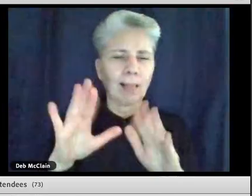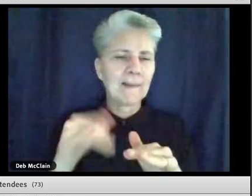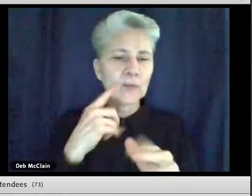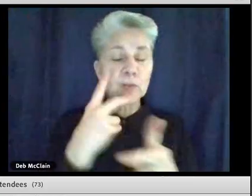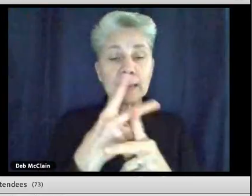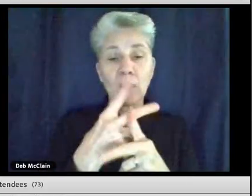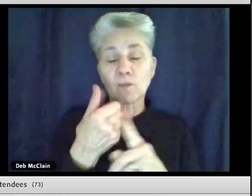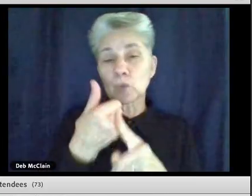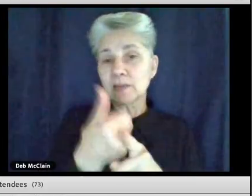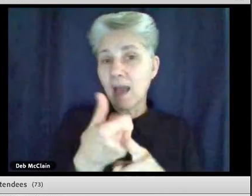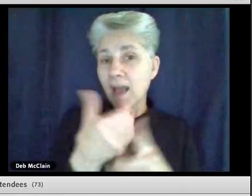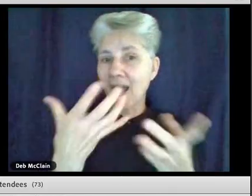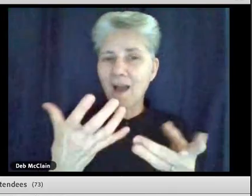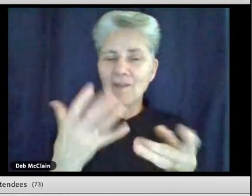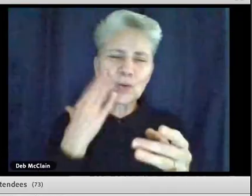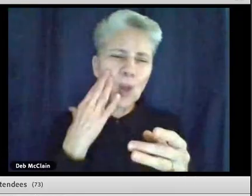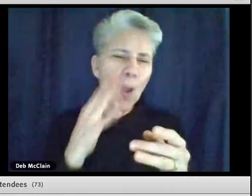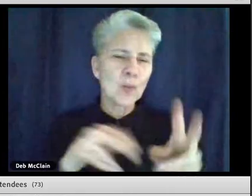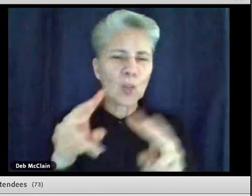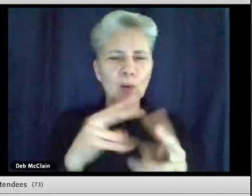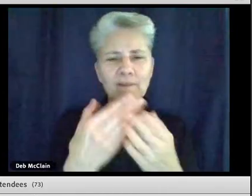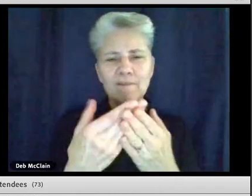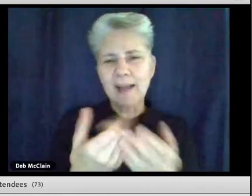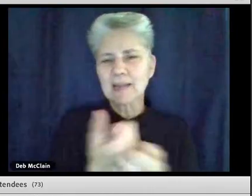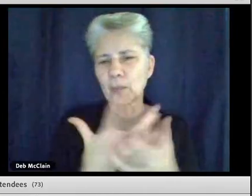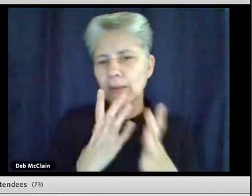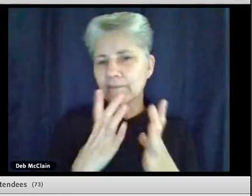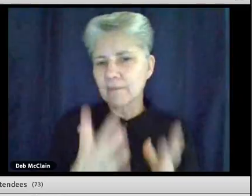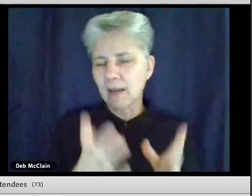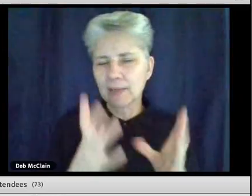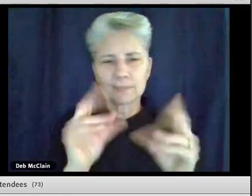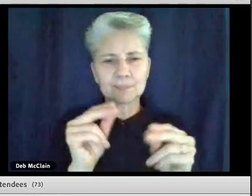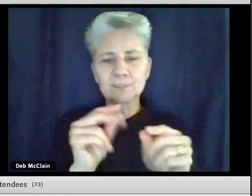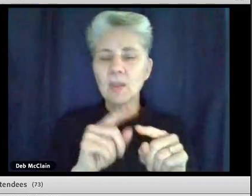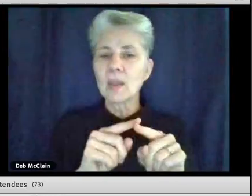And I'm not trying to downplay, you know, and say, "Hey. If you just take care of yourself and, you know,